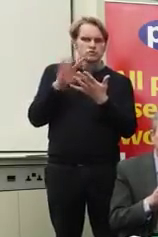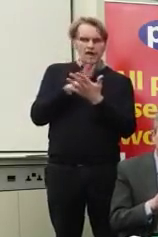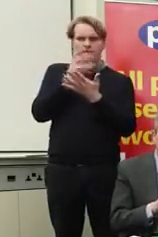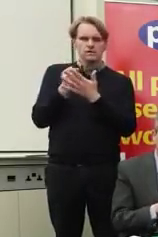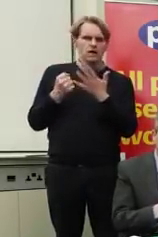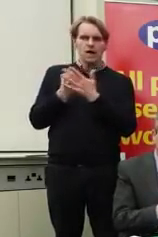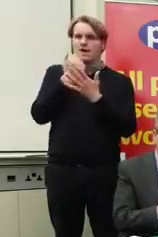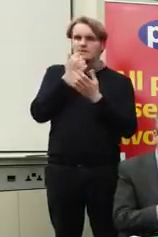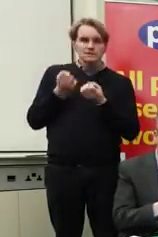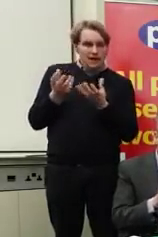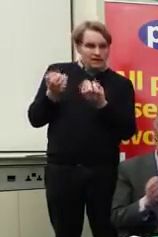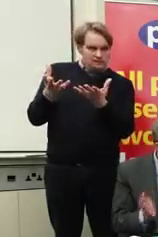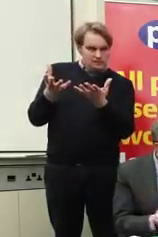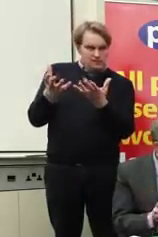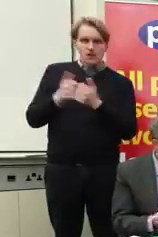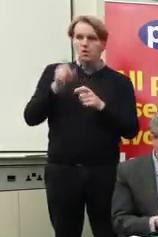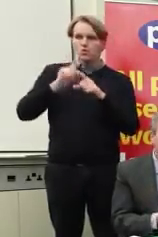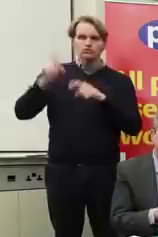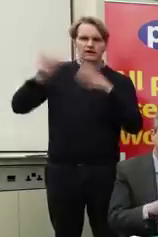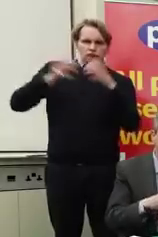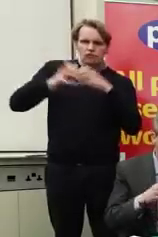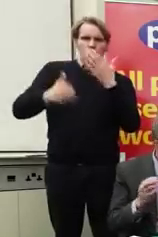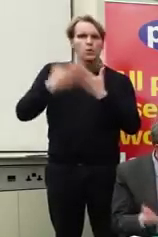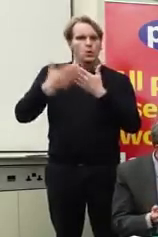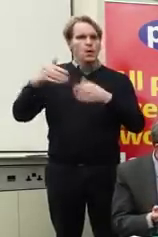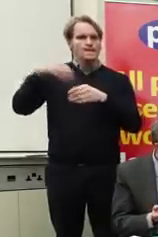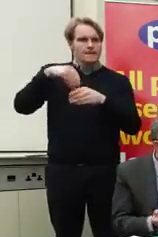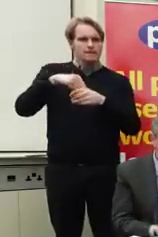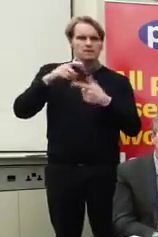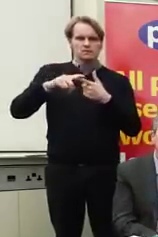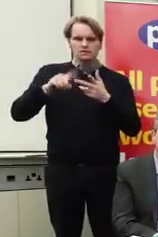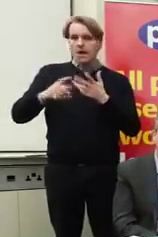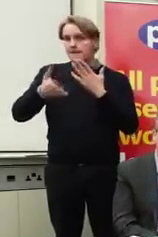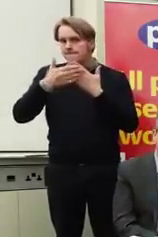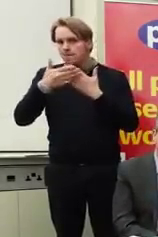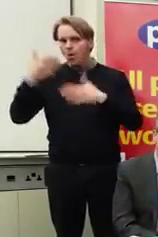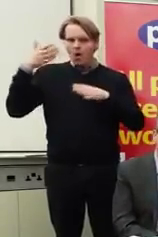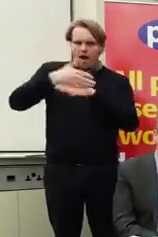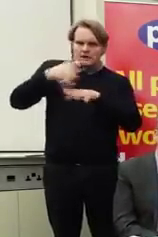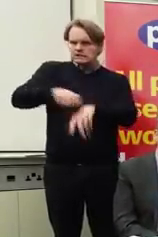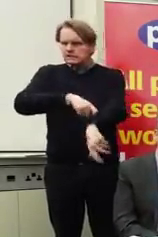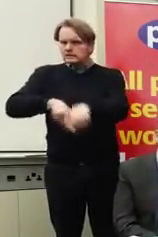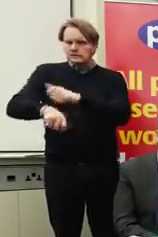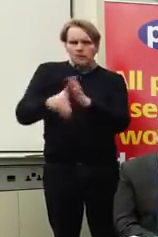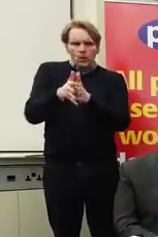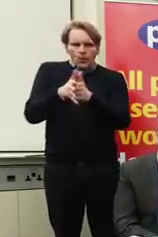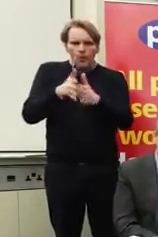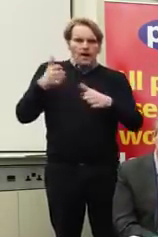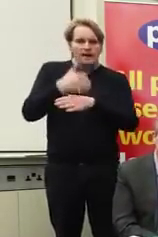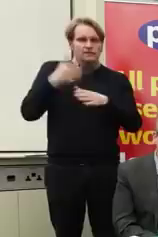know that we are trying to recruit non-members we're trying to get more activists for the unions we want to ensure that if it comes to the ballot